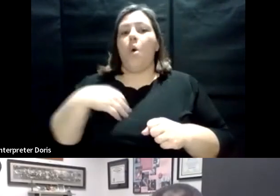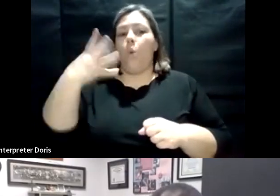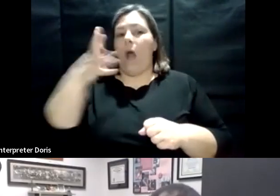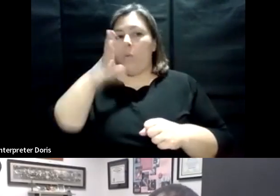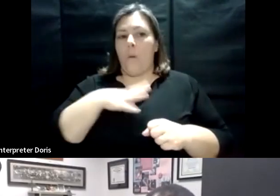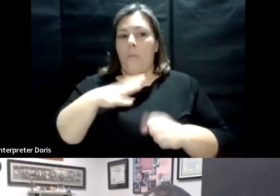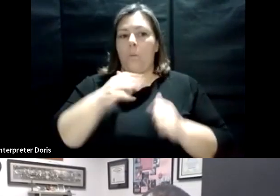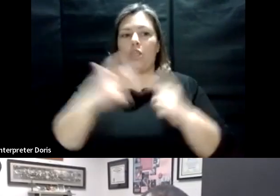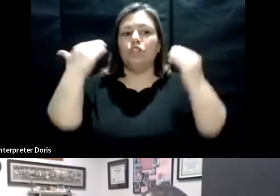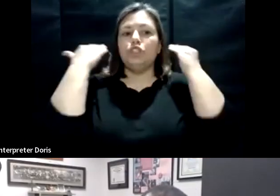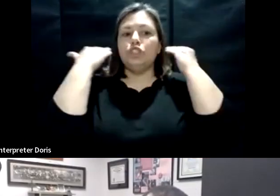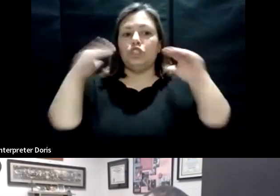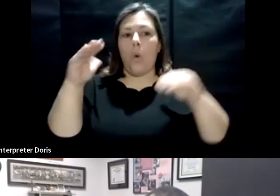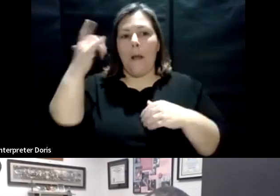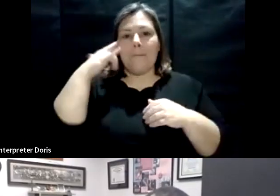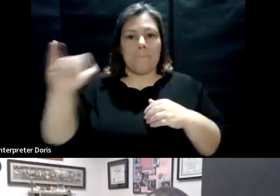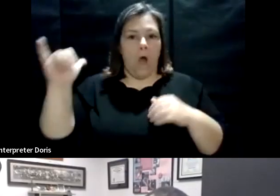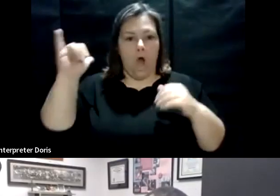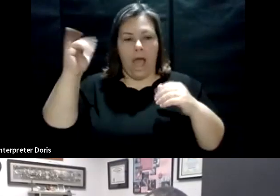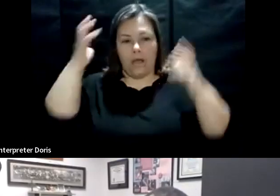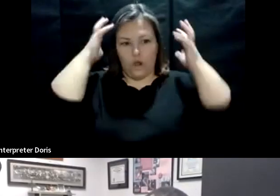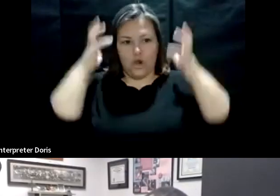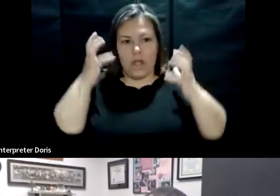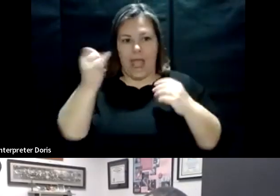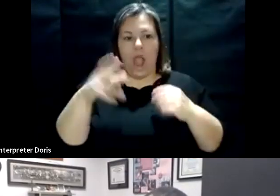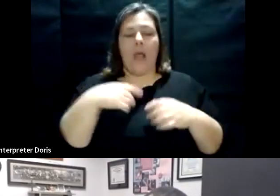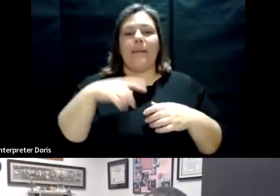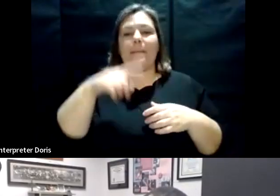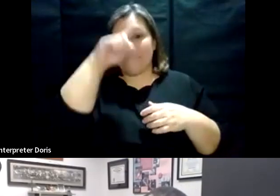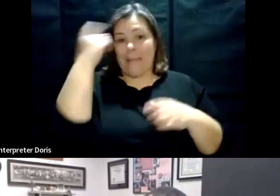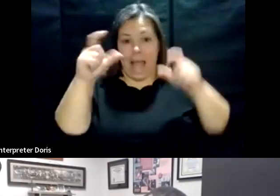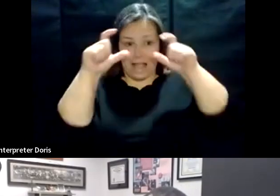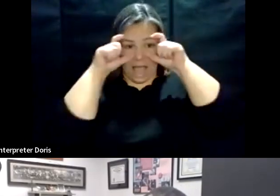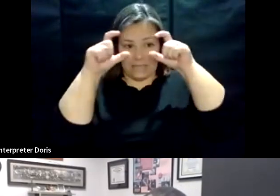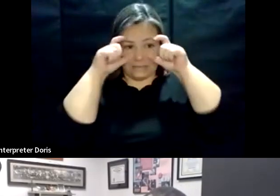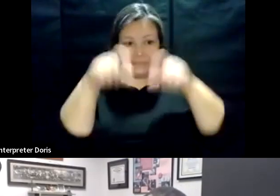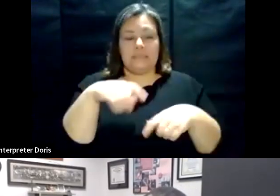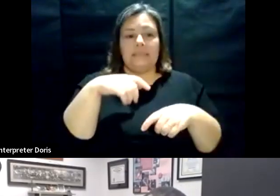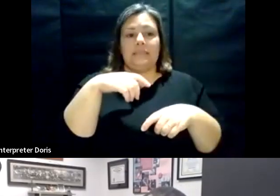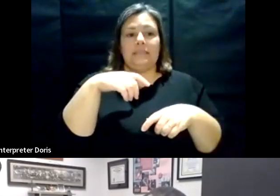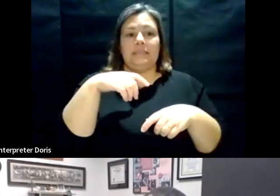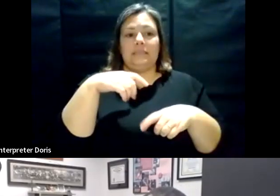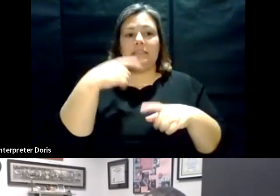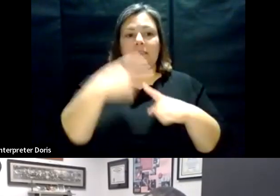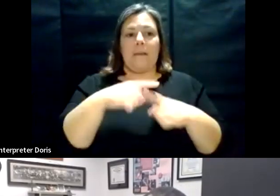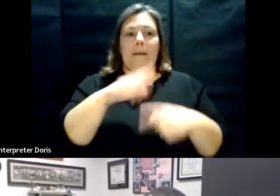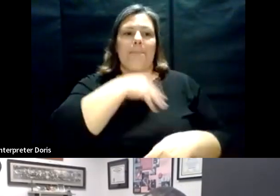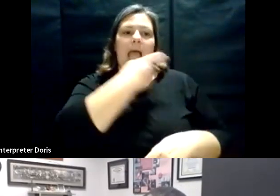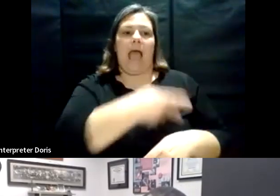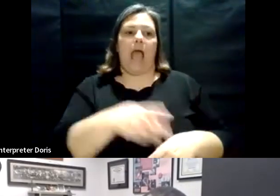I'll president and the CEO able South Carolina my pronouns her and she. I am a white woman with short blond curly hair. I'm wearing black eyeglasses.